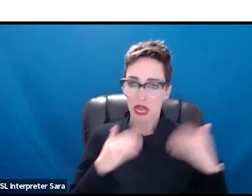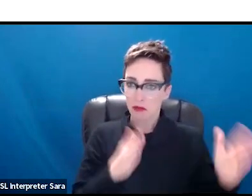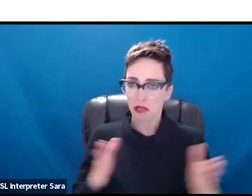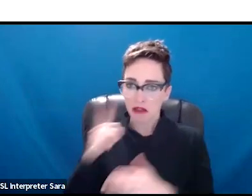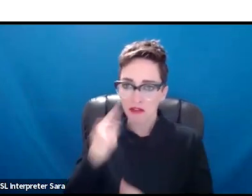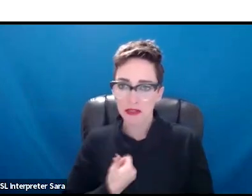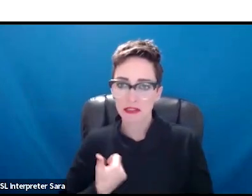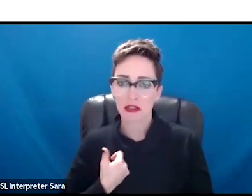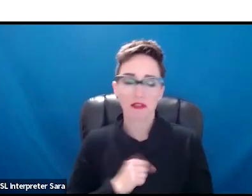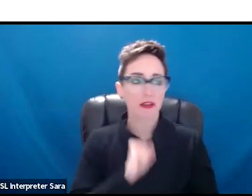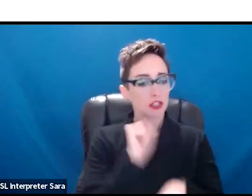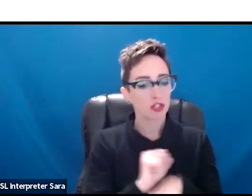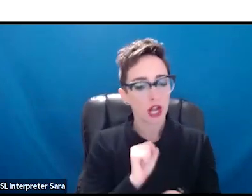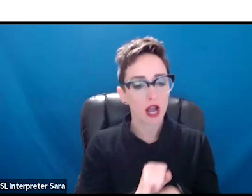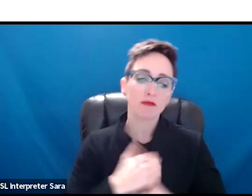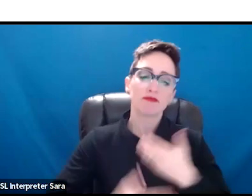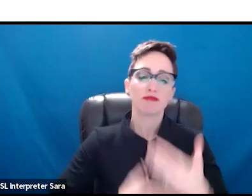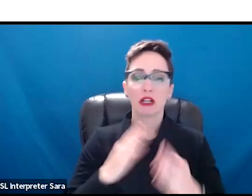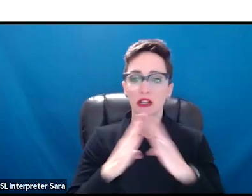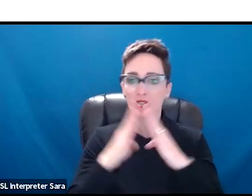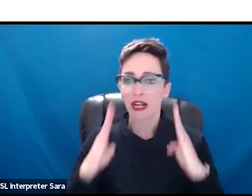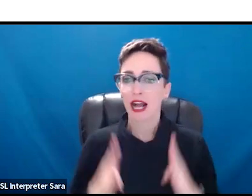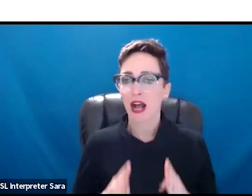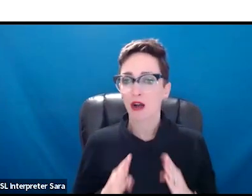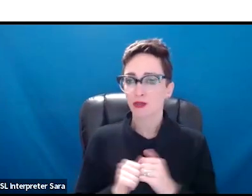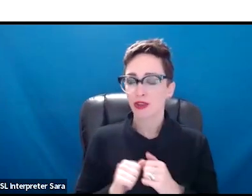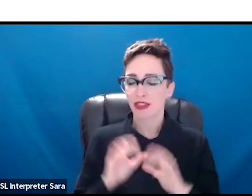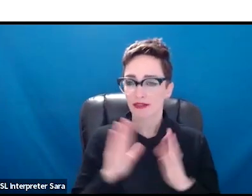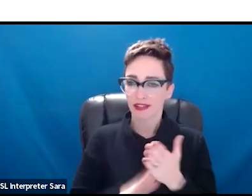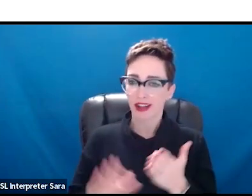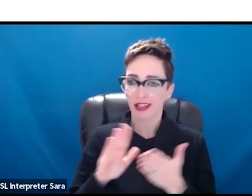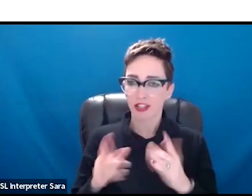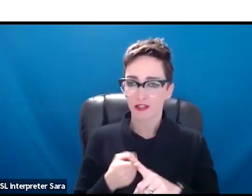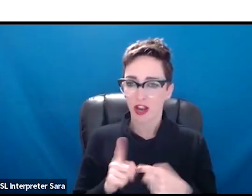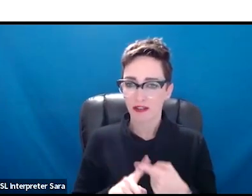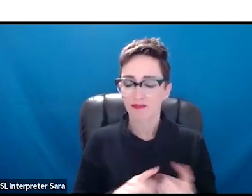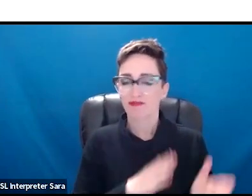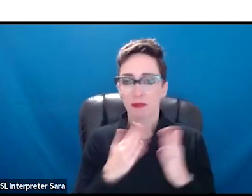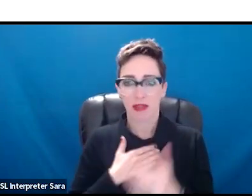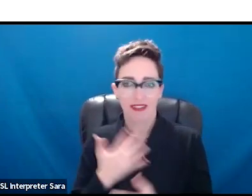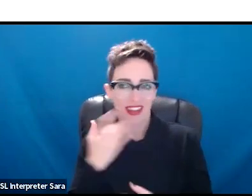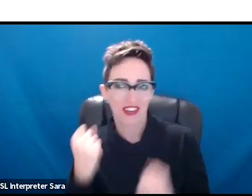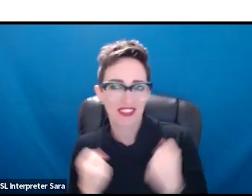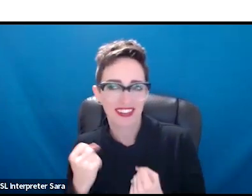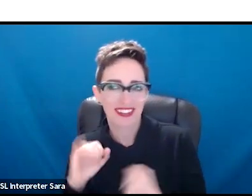in my field,, house with a college friend and the Jeep I'd always wanted. At the